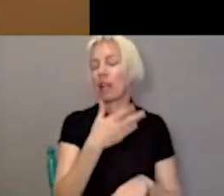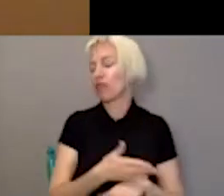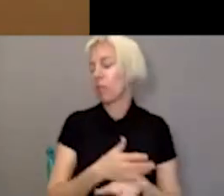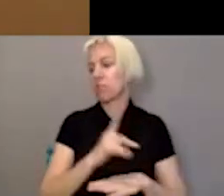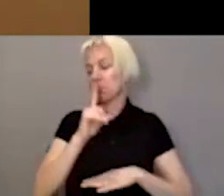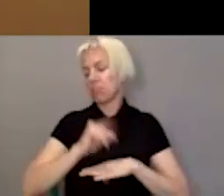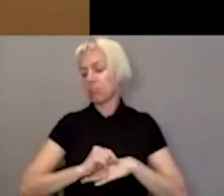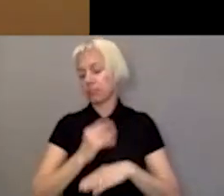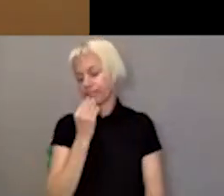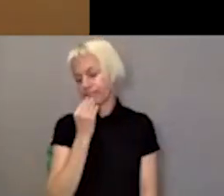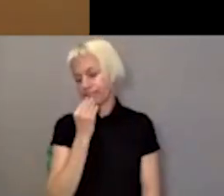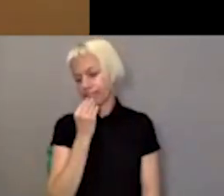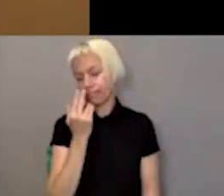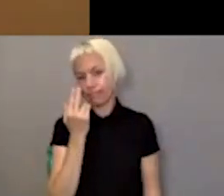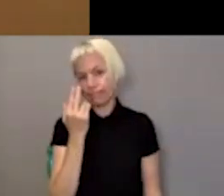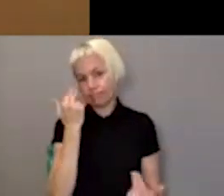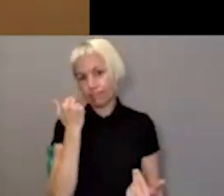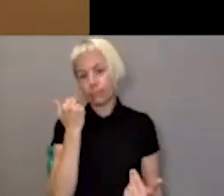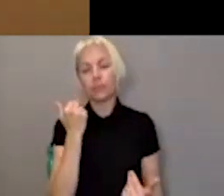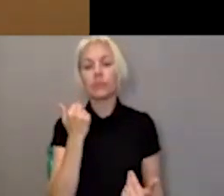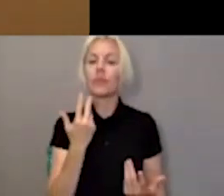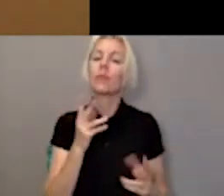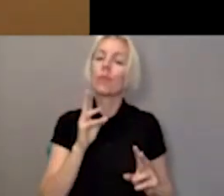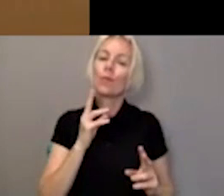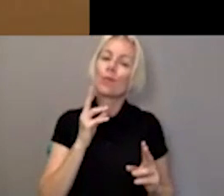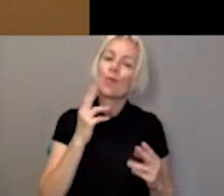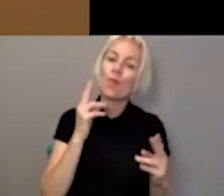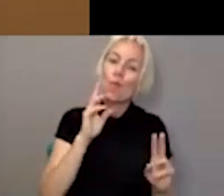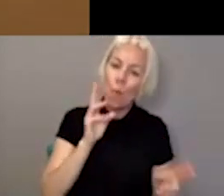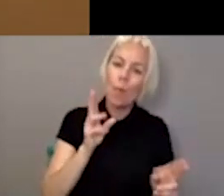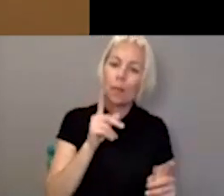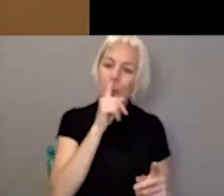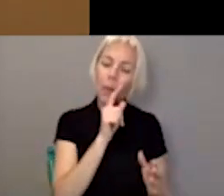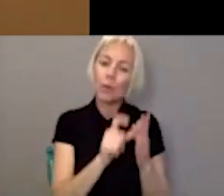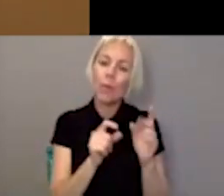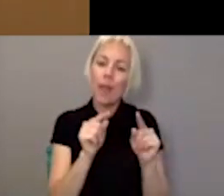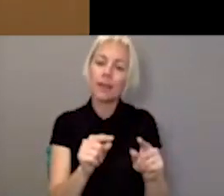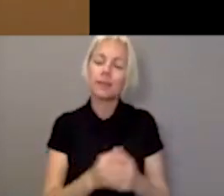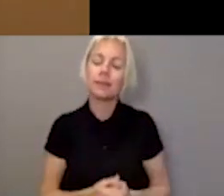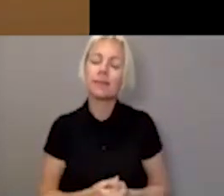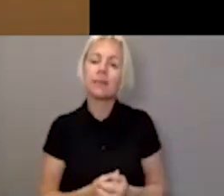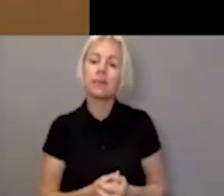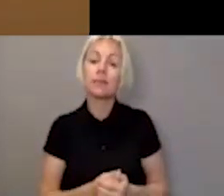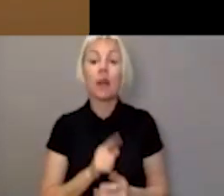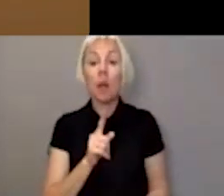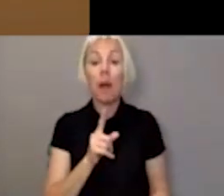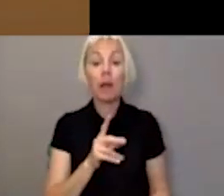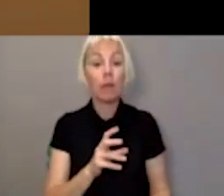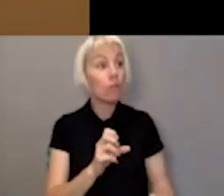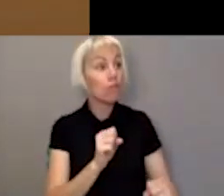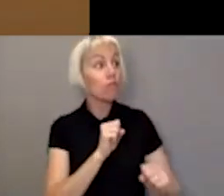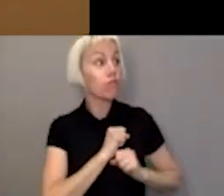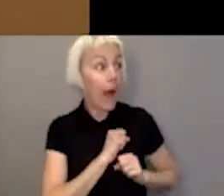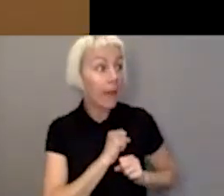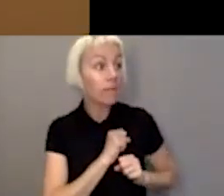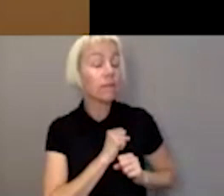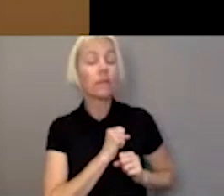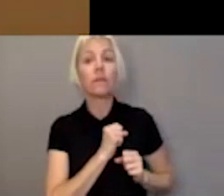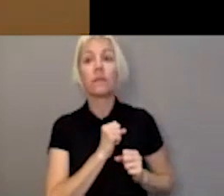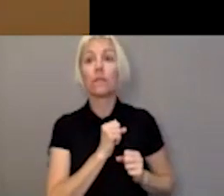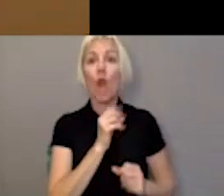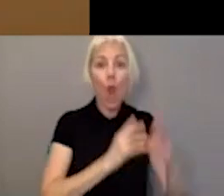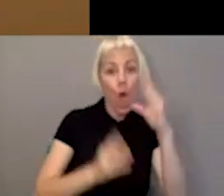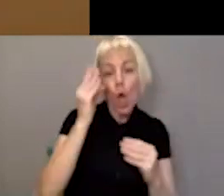I think it is being brave where you learn and where sometimes it won't always go the